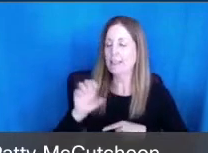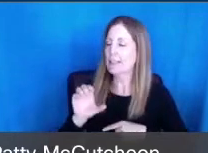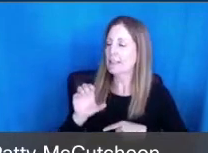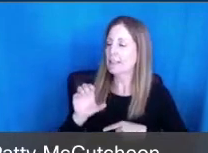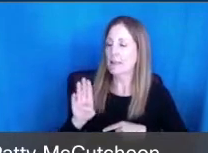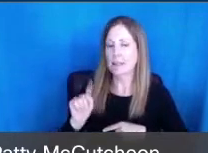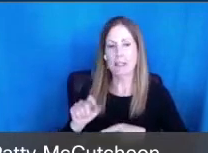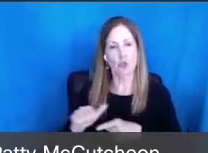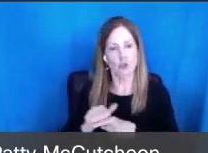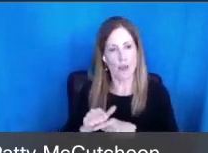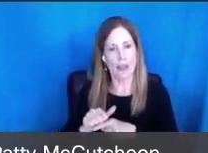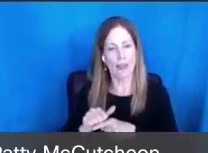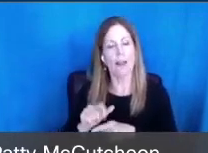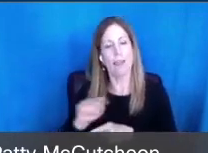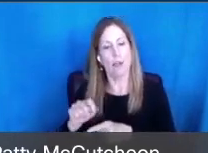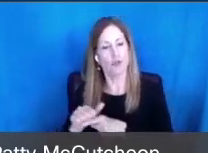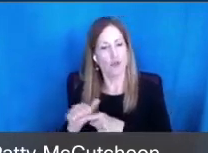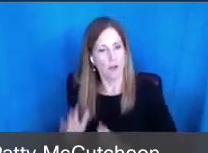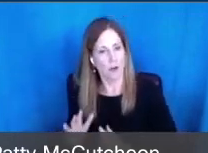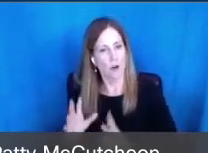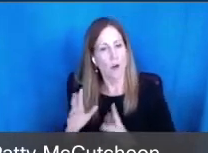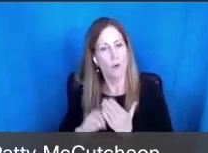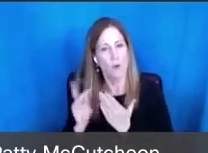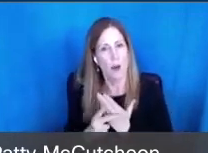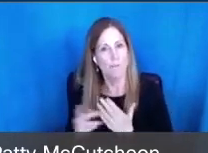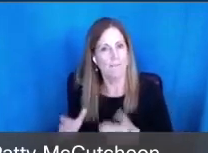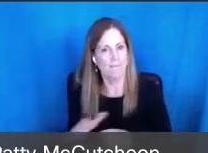tries to fill that gap to put all of our developers on even footing.